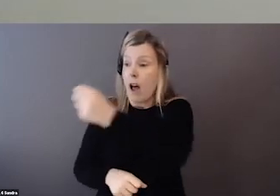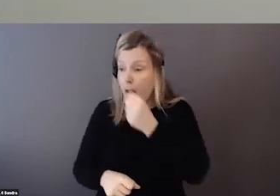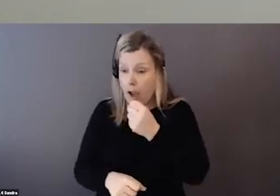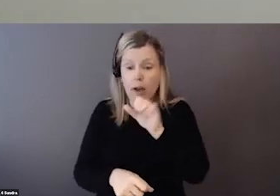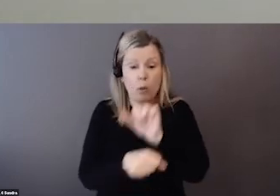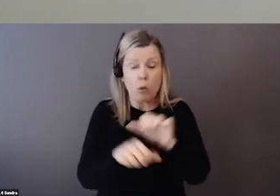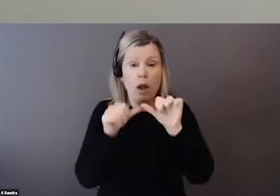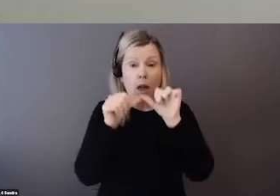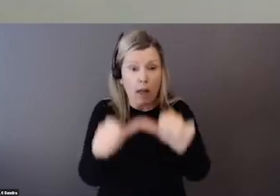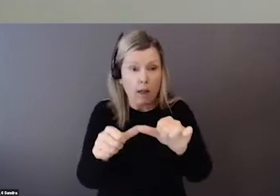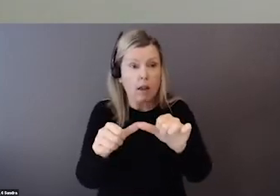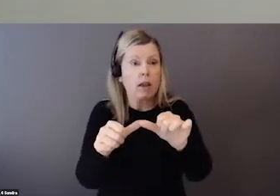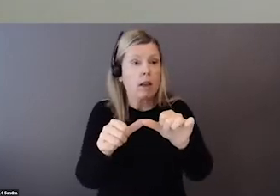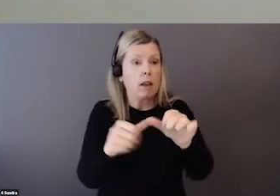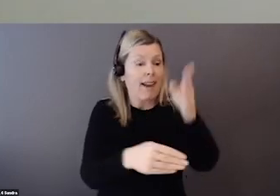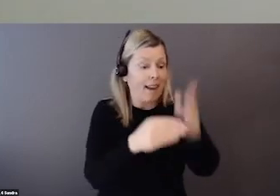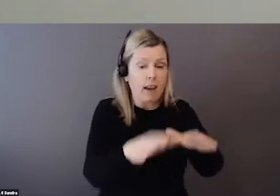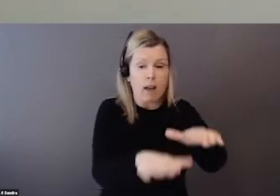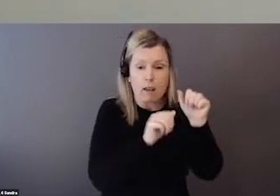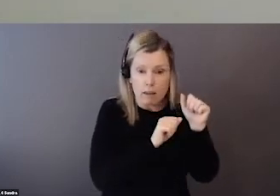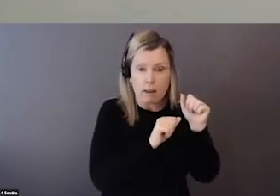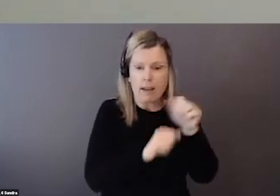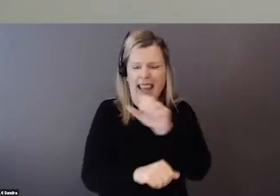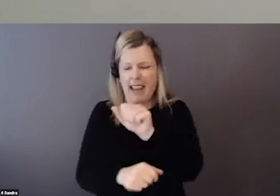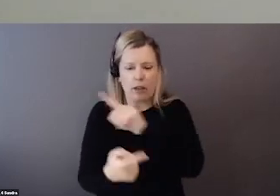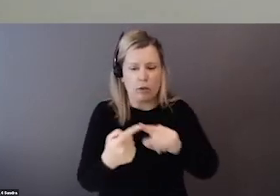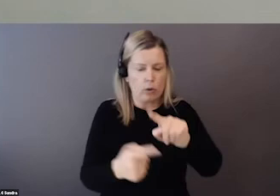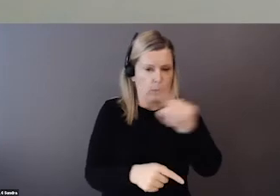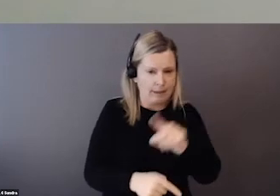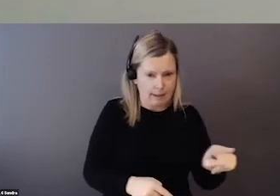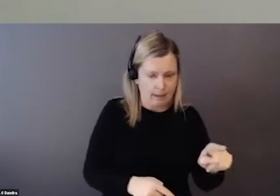and its READ initiative: Research, Education, Accessibility, and Design.